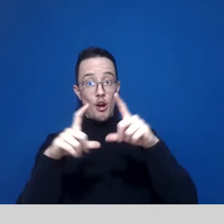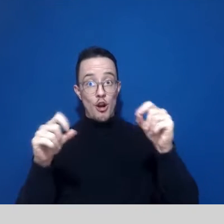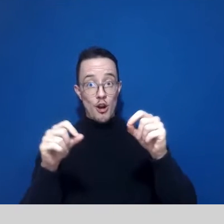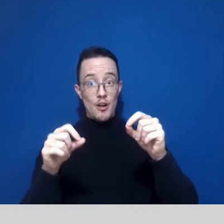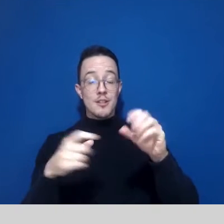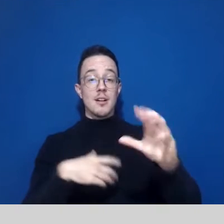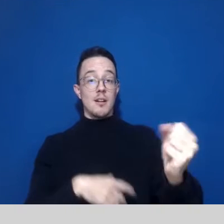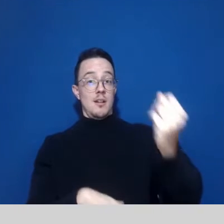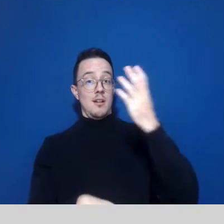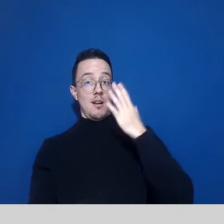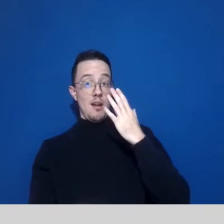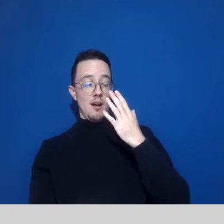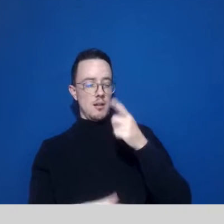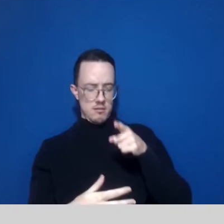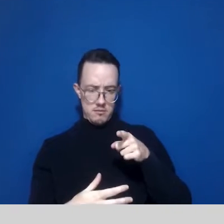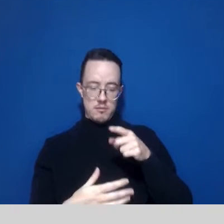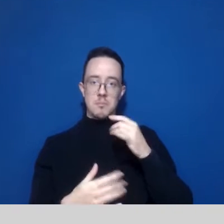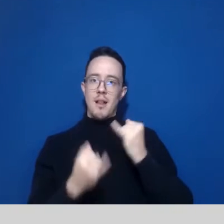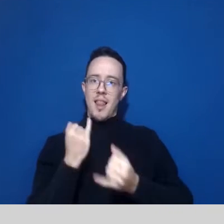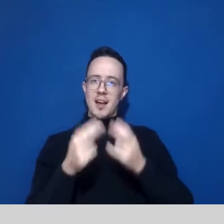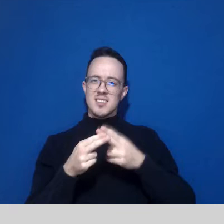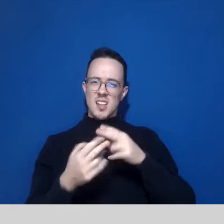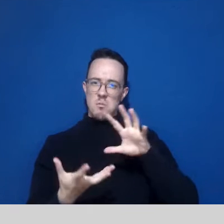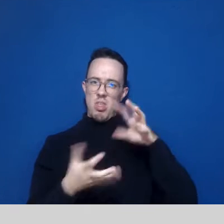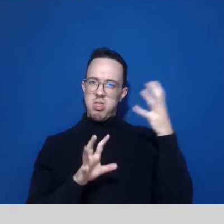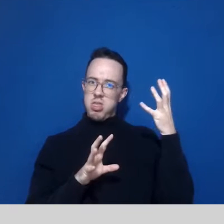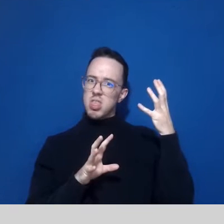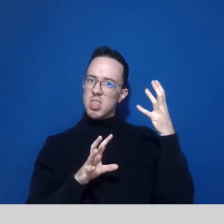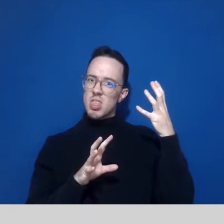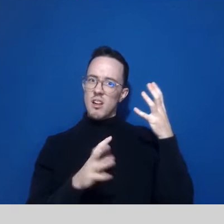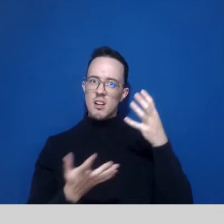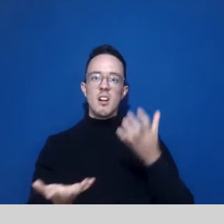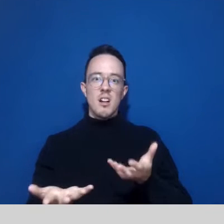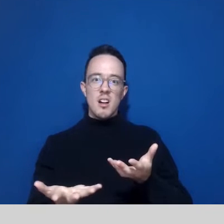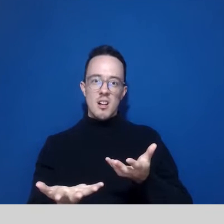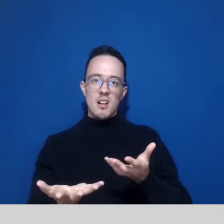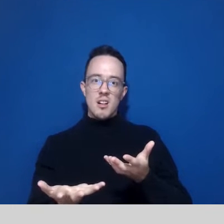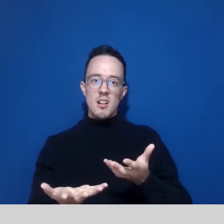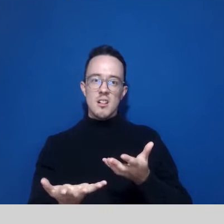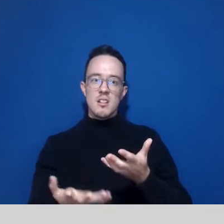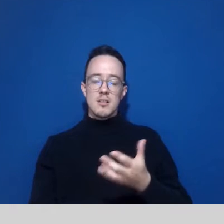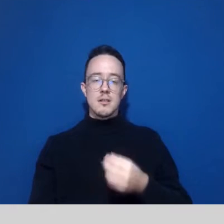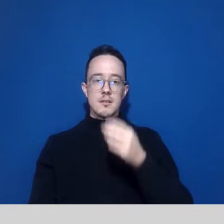or print a customer card or something like that, they just screw it up a different way.